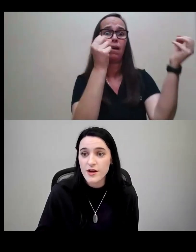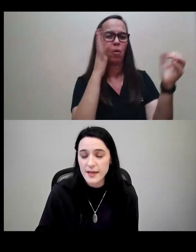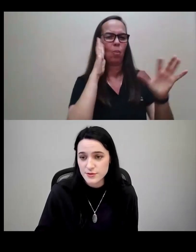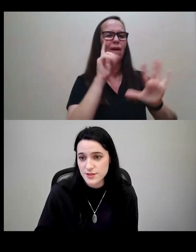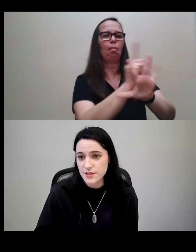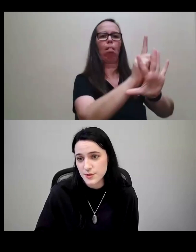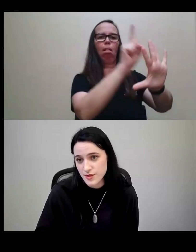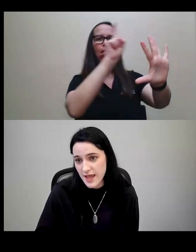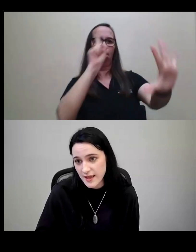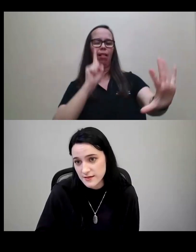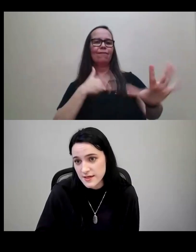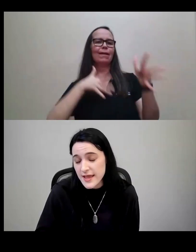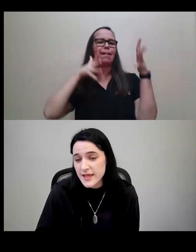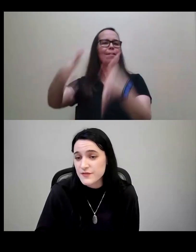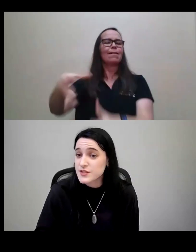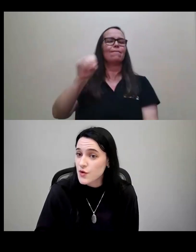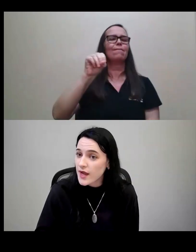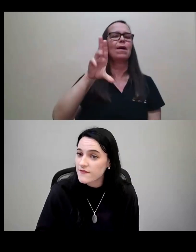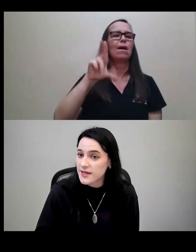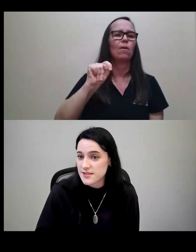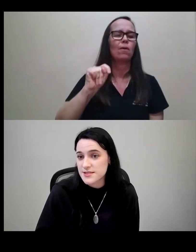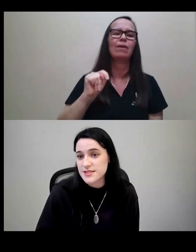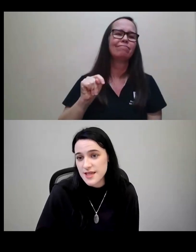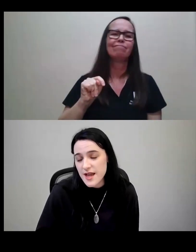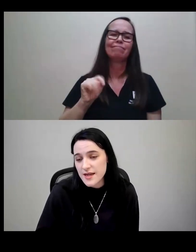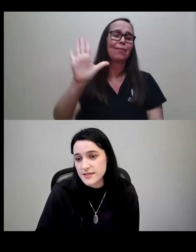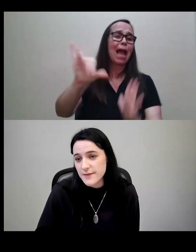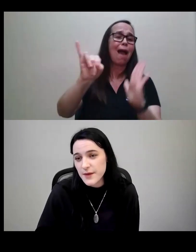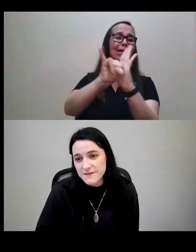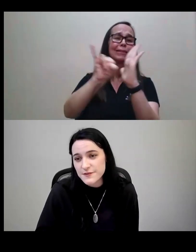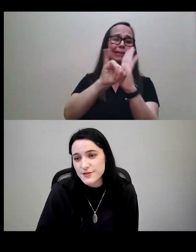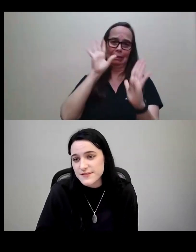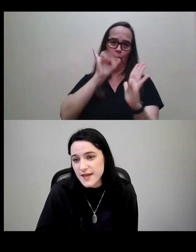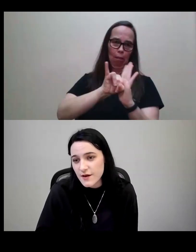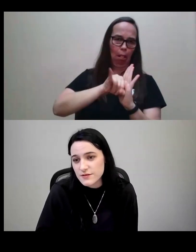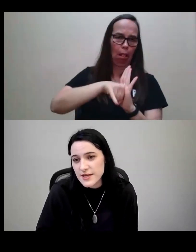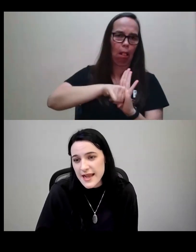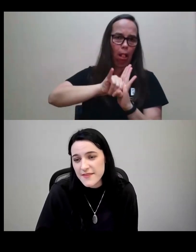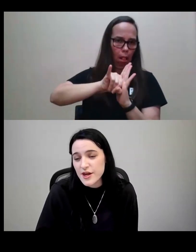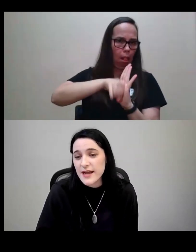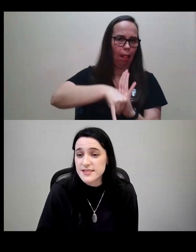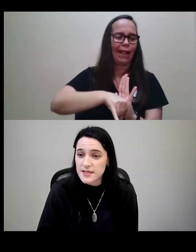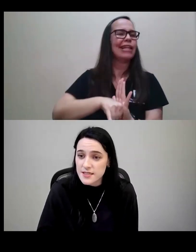they are able to communicate. If they don't have access to sign, they might feel left out and their